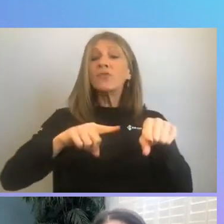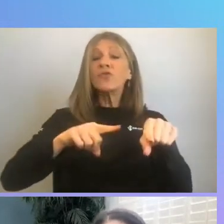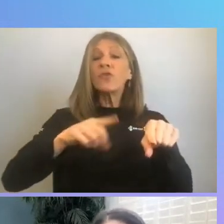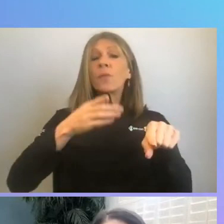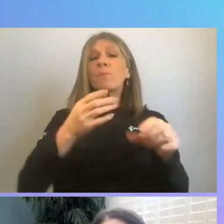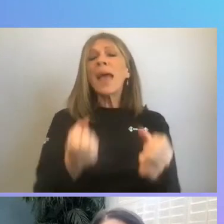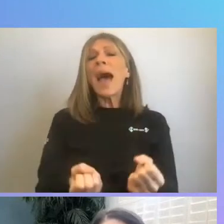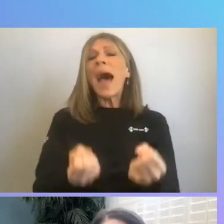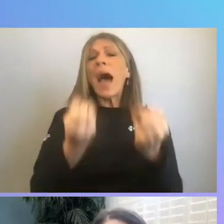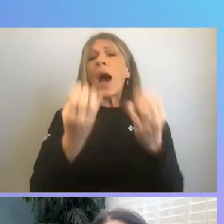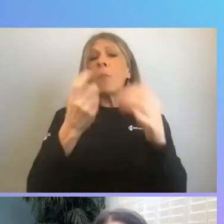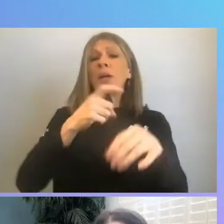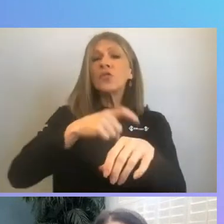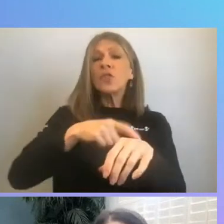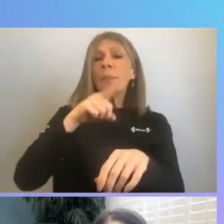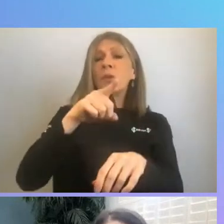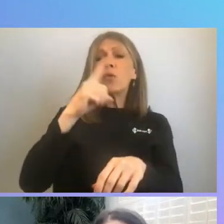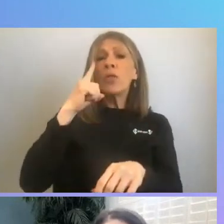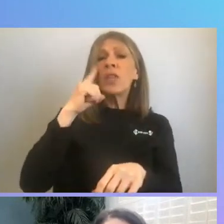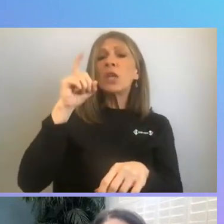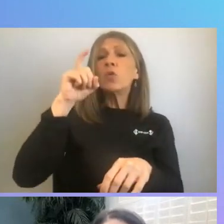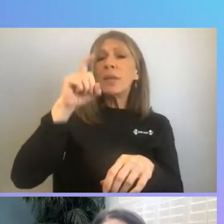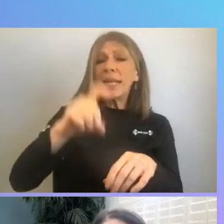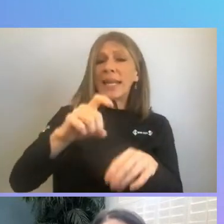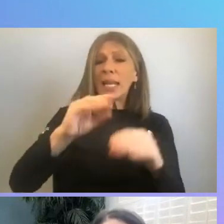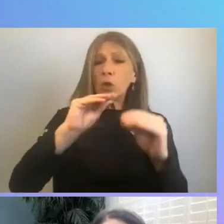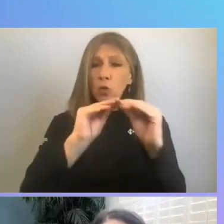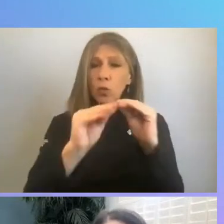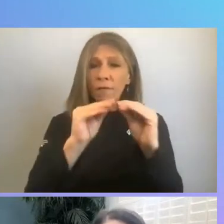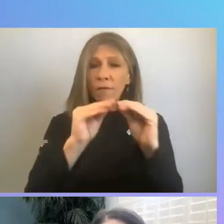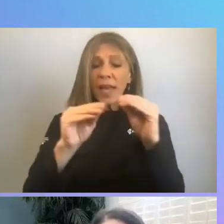need to fix an accessibility issue on a form field, and the